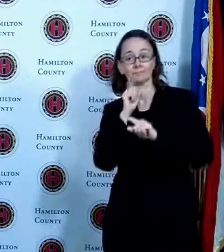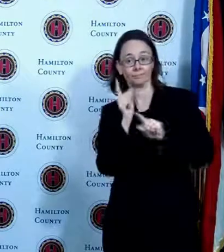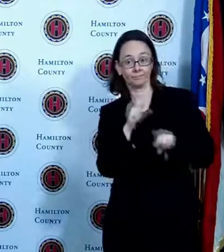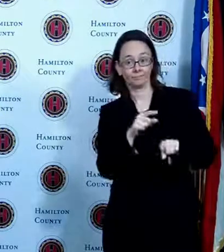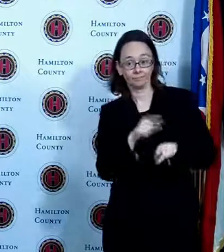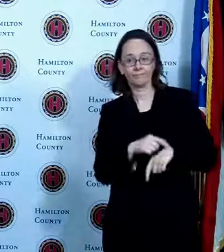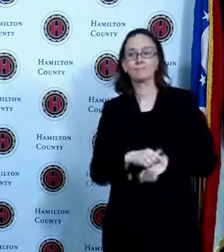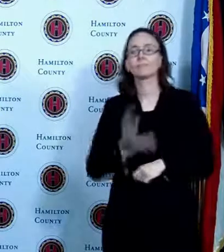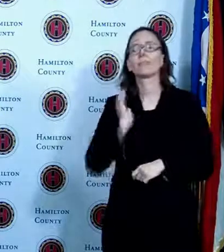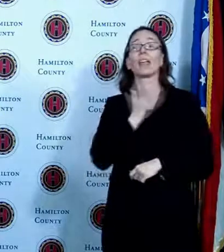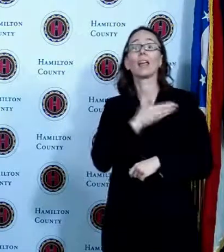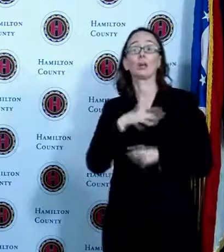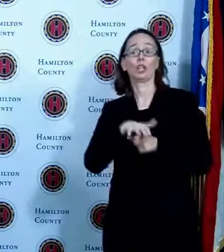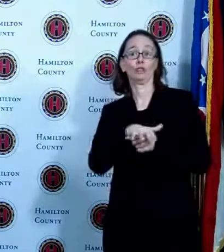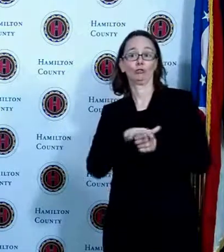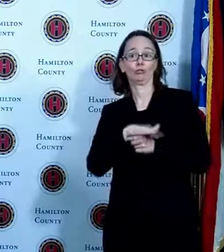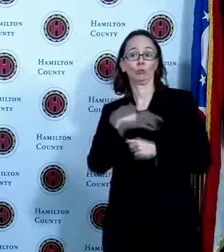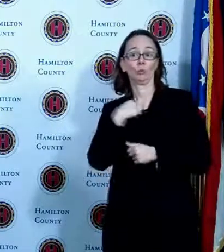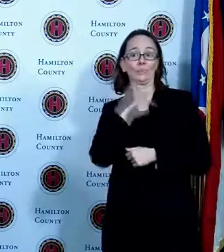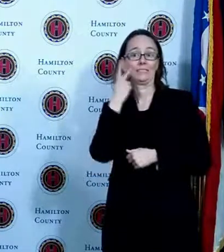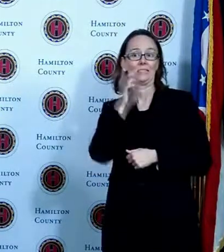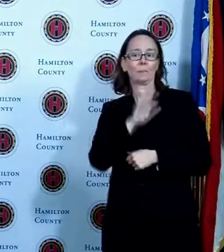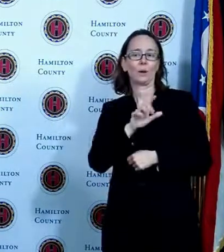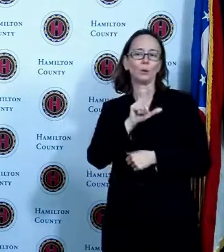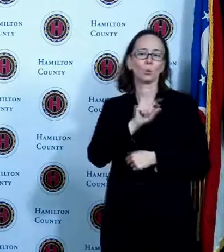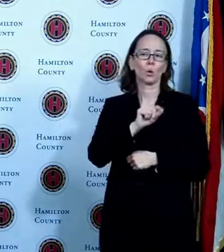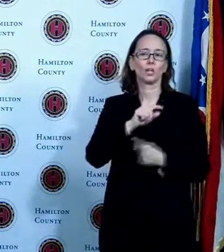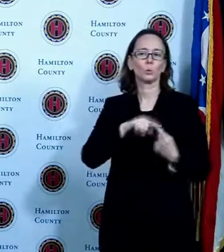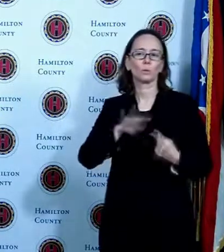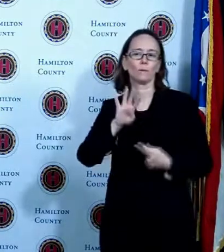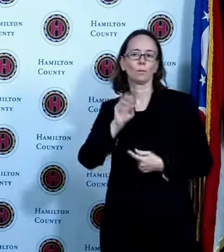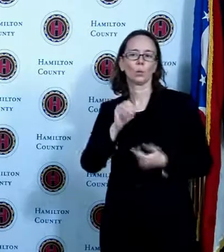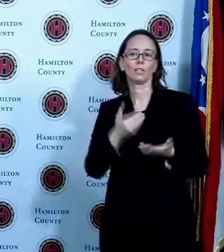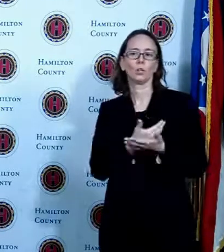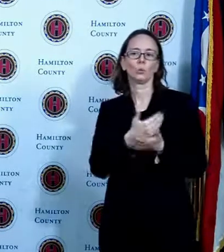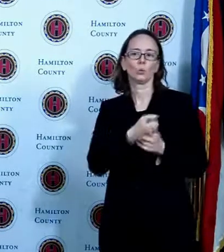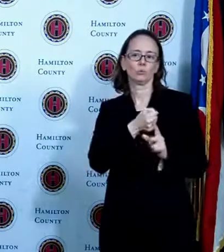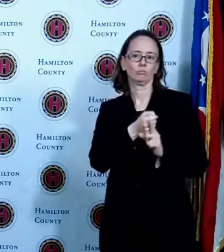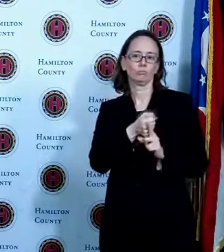seeing between 20 and 40 new cases per day and we are utilizing contract